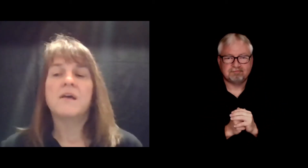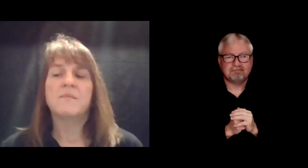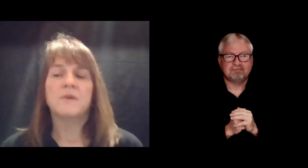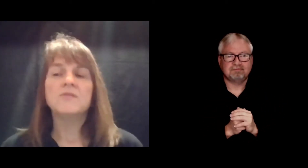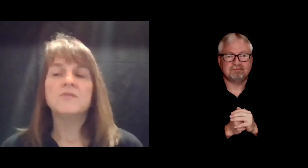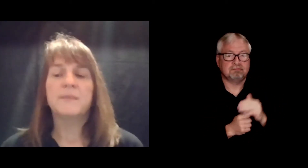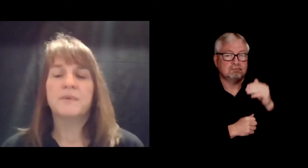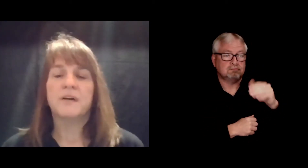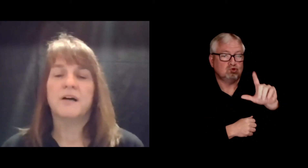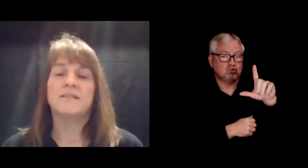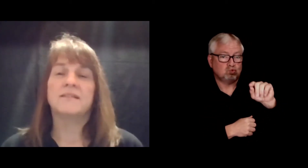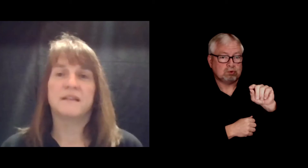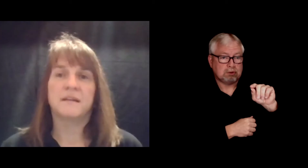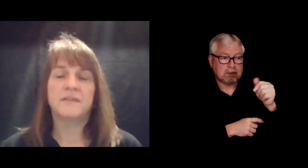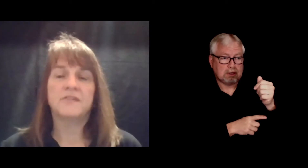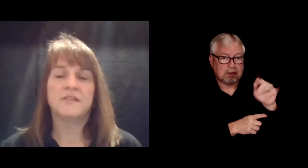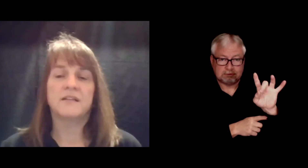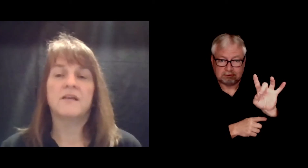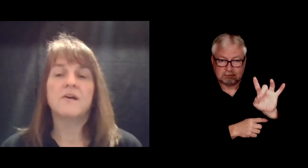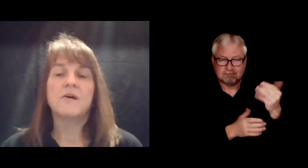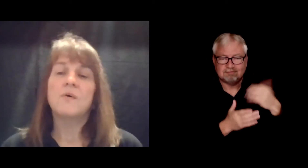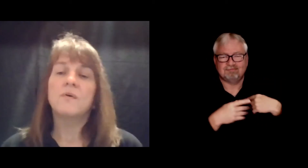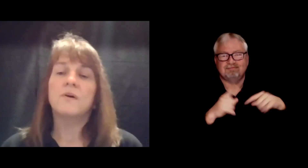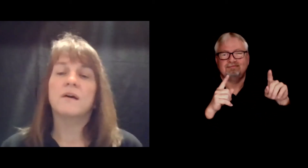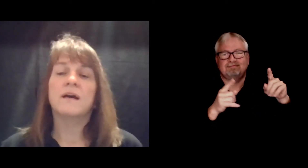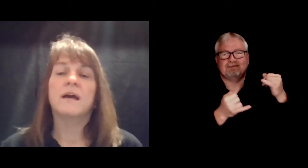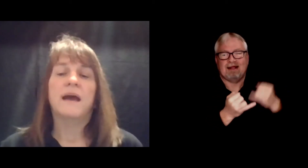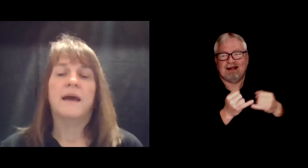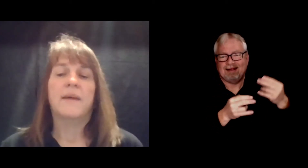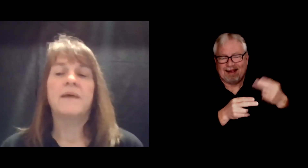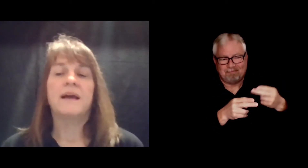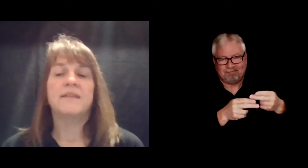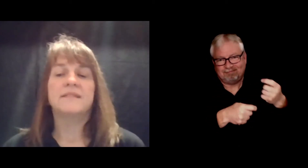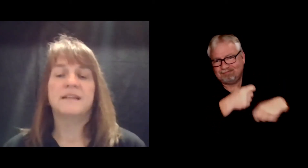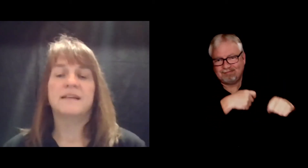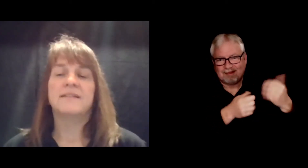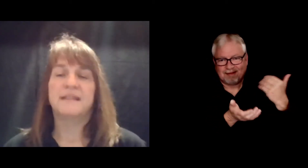Most people call us the Commission or MNCDHH.